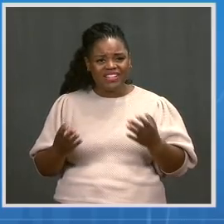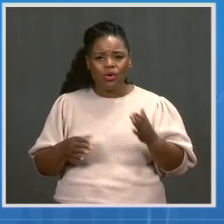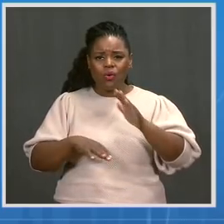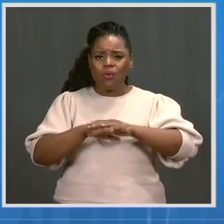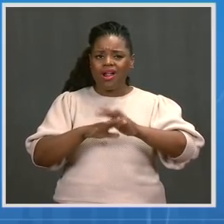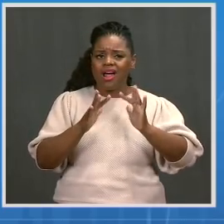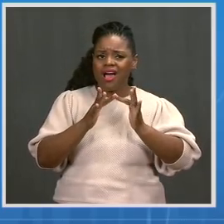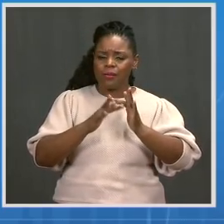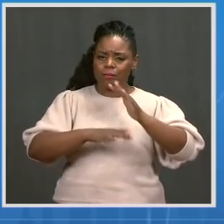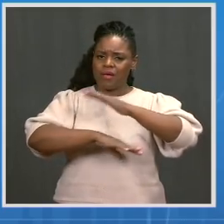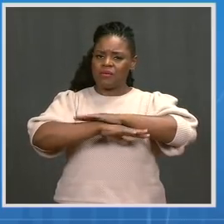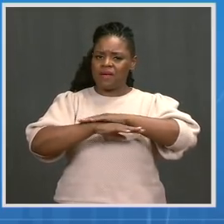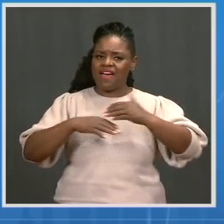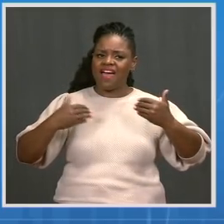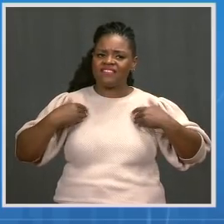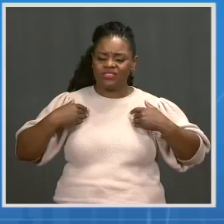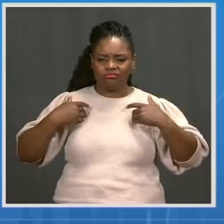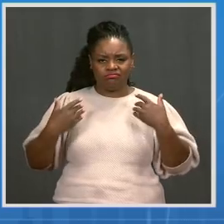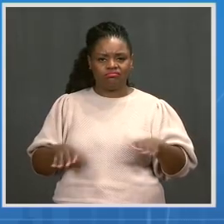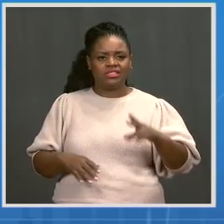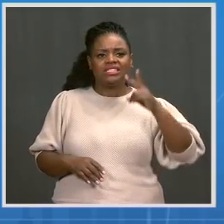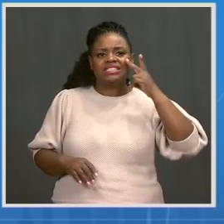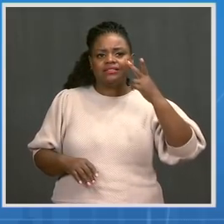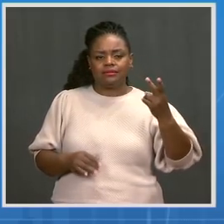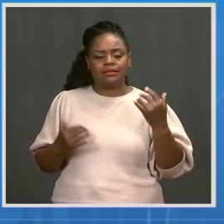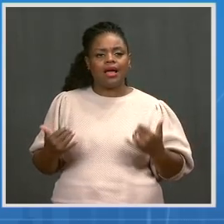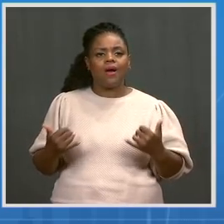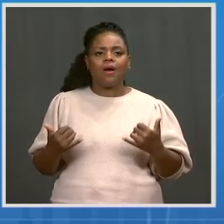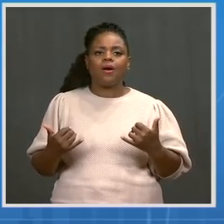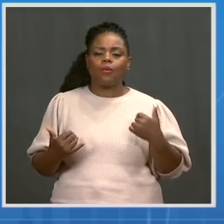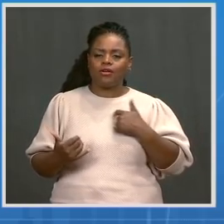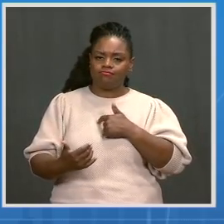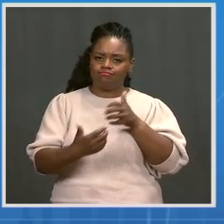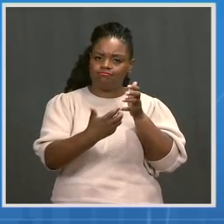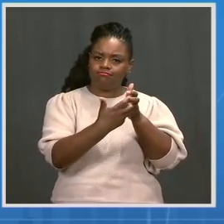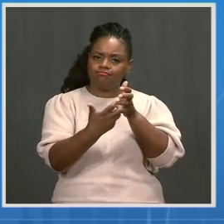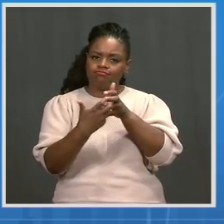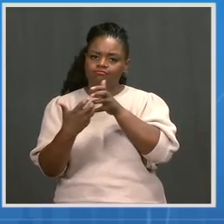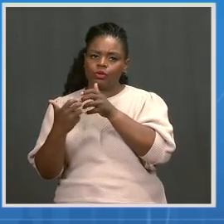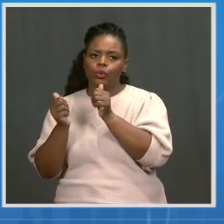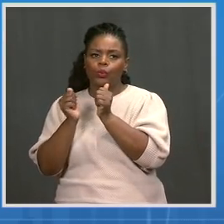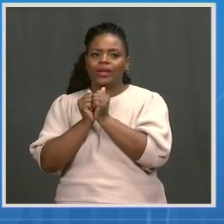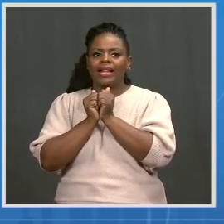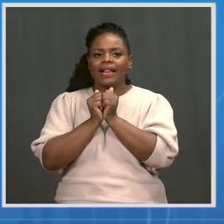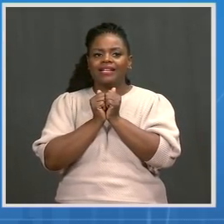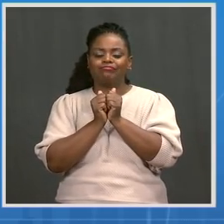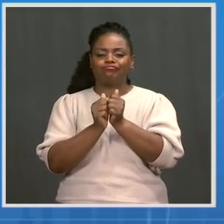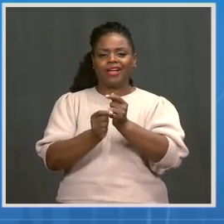which is why we're meeting them there with accurate information through trusted messengers about the COVID-19 vaccine.